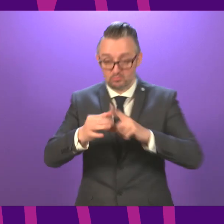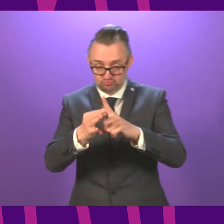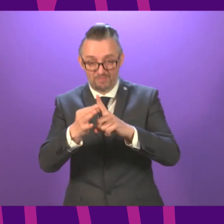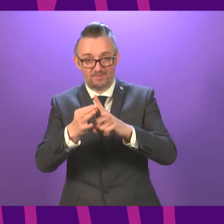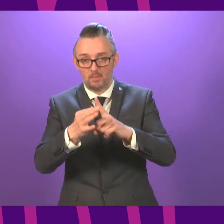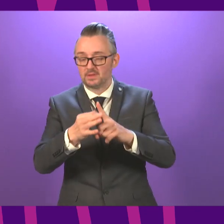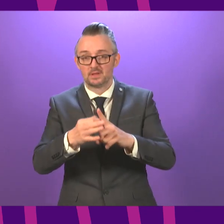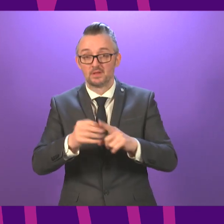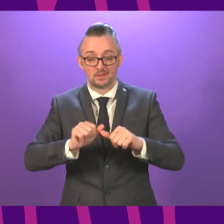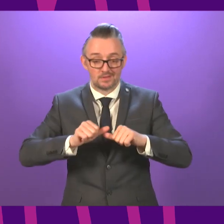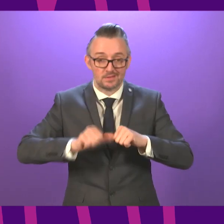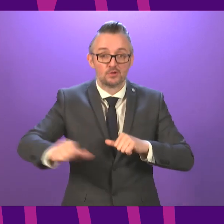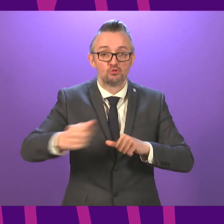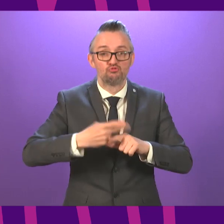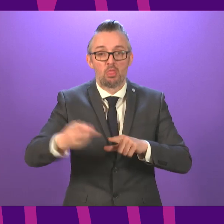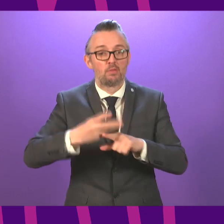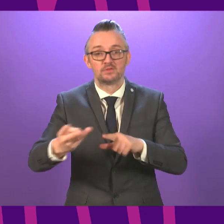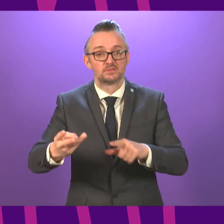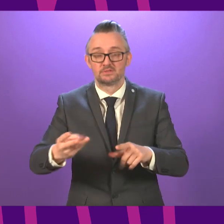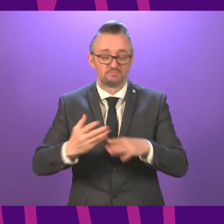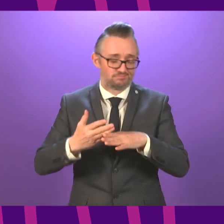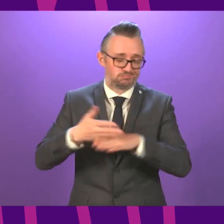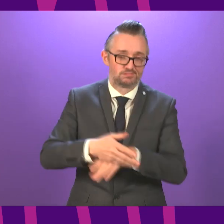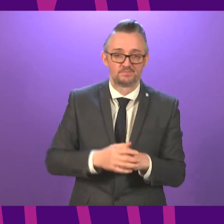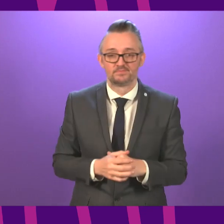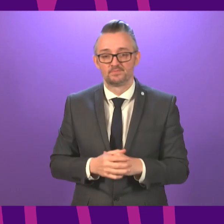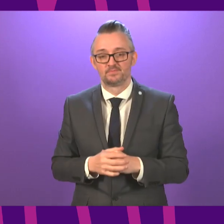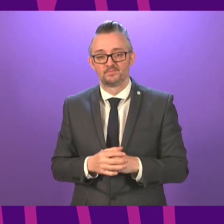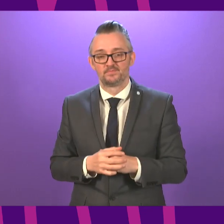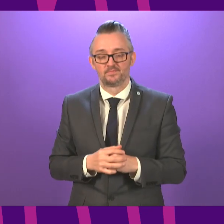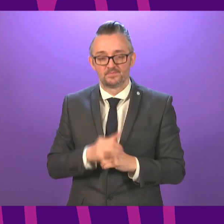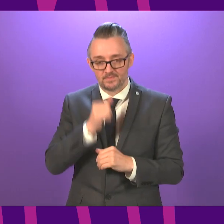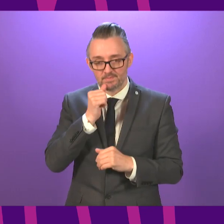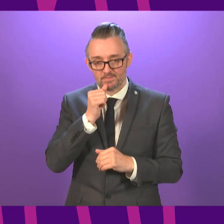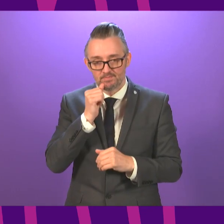Pauline McNeill (Glasgow) (Lab): Does the cabinet secretary agree that